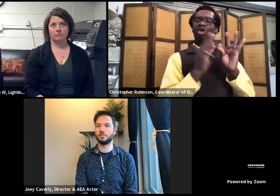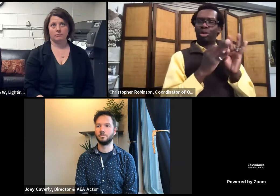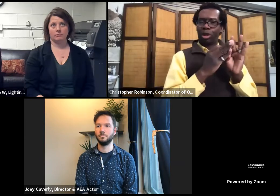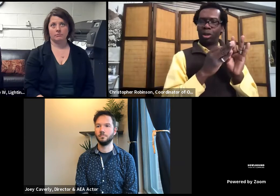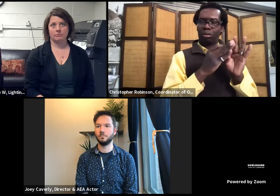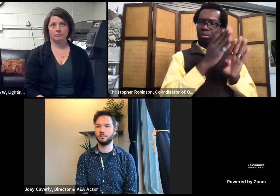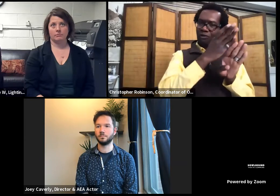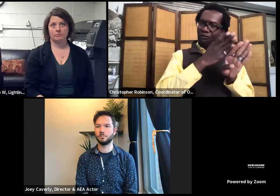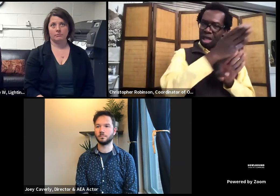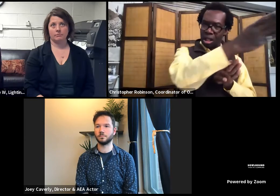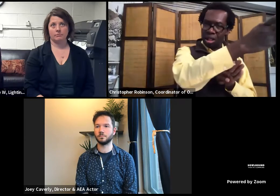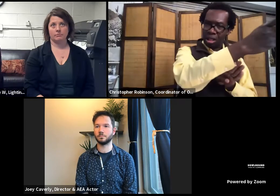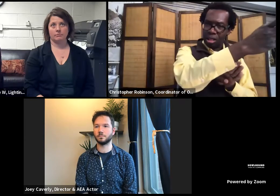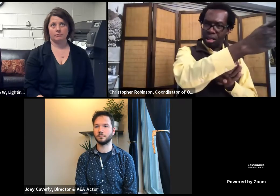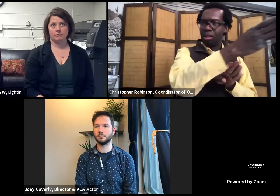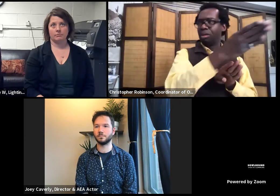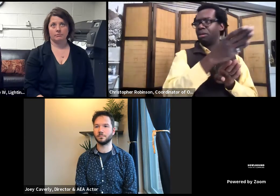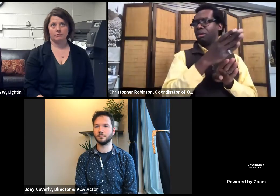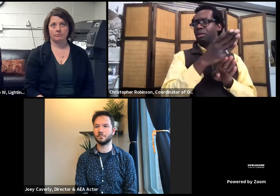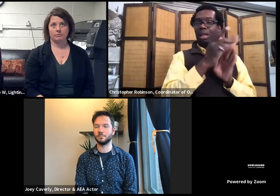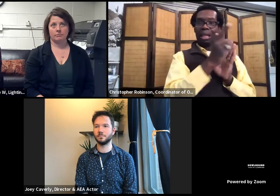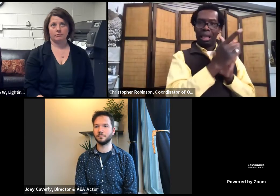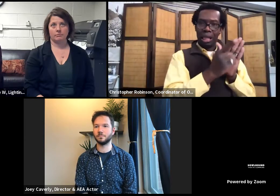but theaters, interpreters, that field,